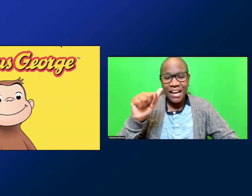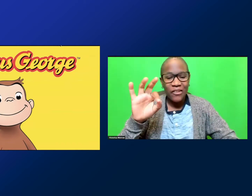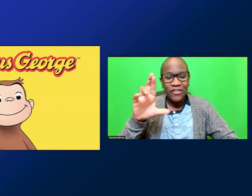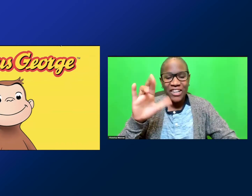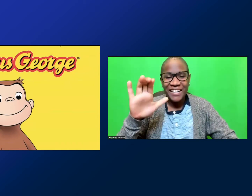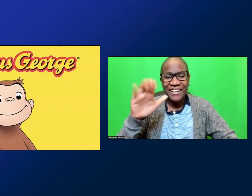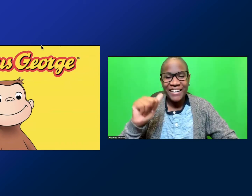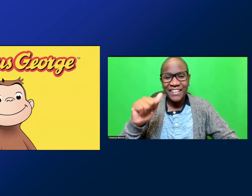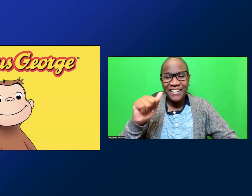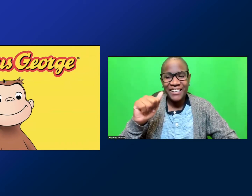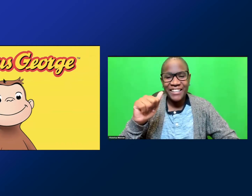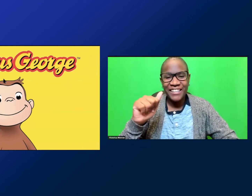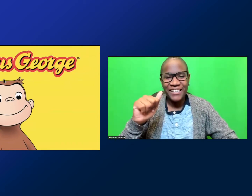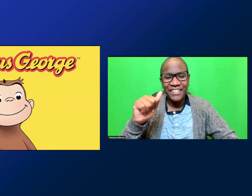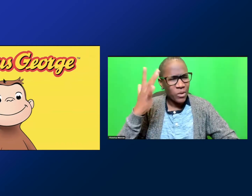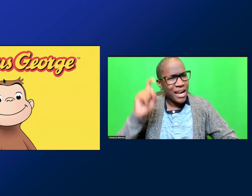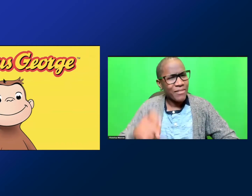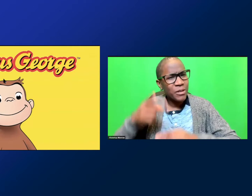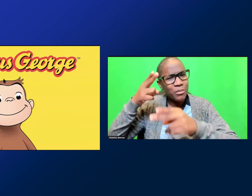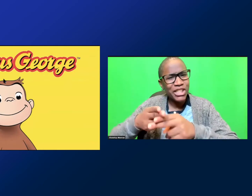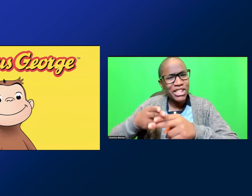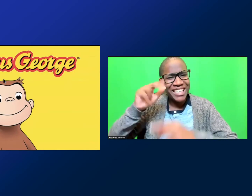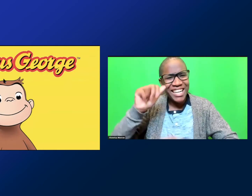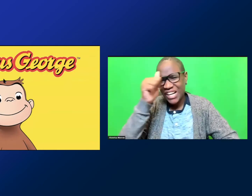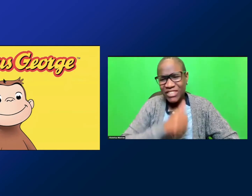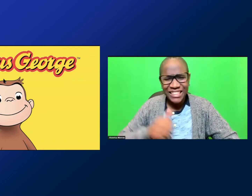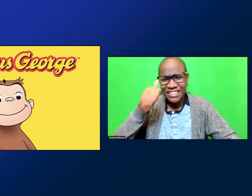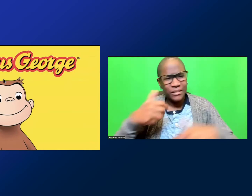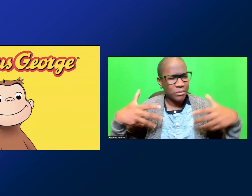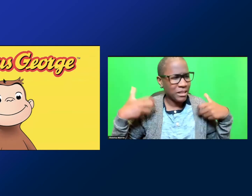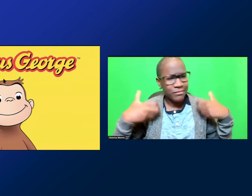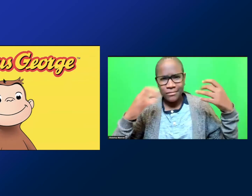is introduced the author is sure to mention that he is remind you a monkey but that he is